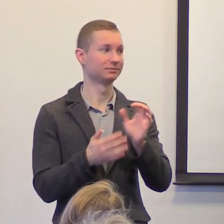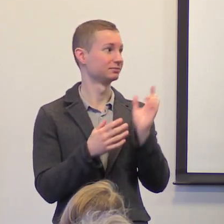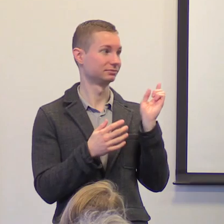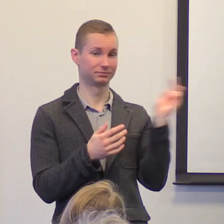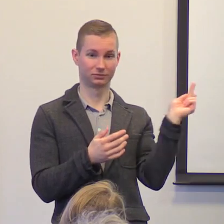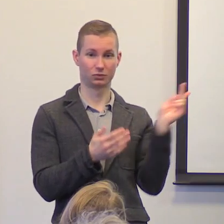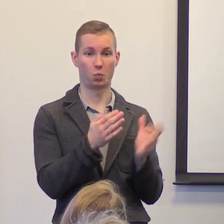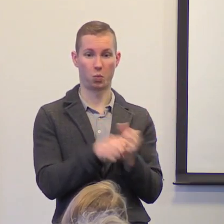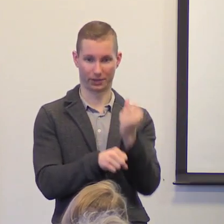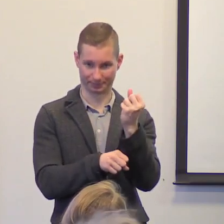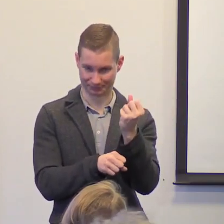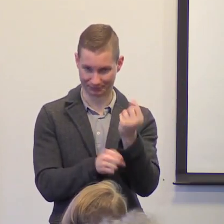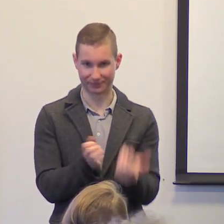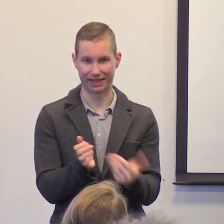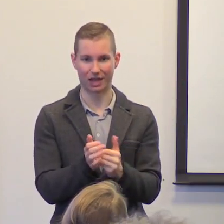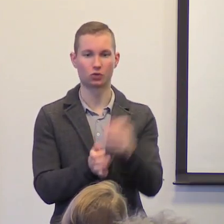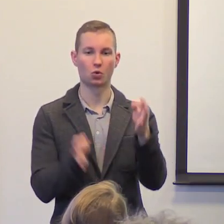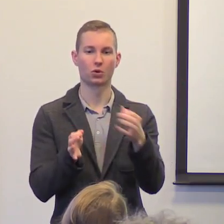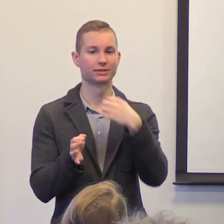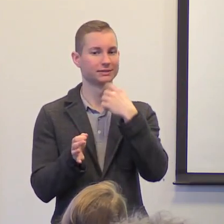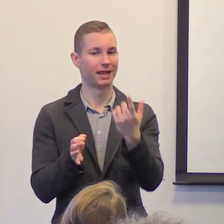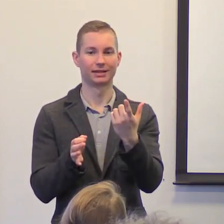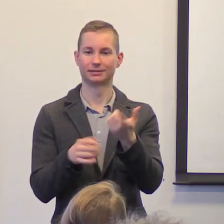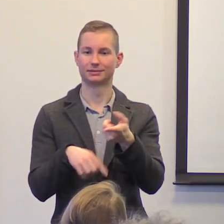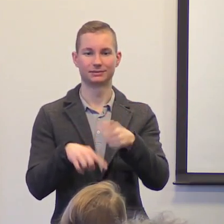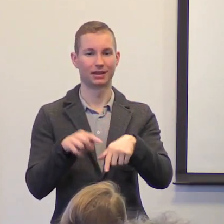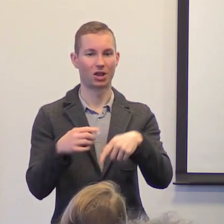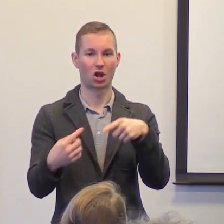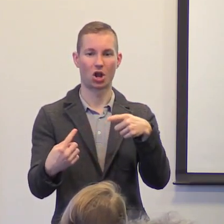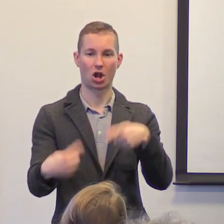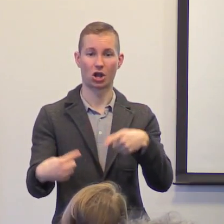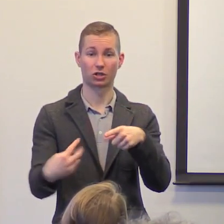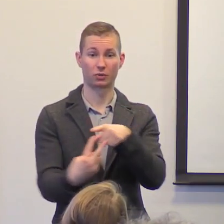The courts said ... A majority said, "It can hardly be argued that either students or teachers